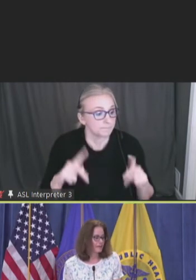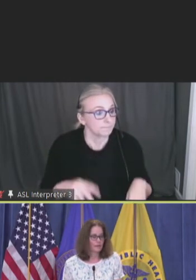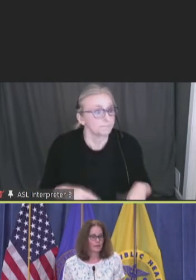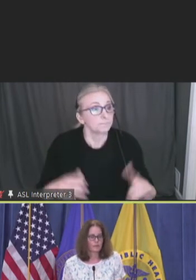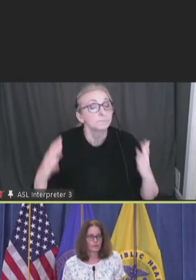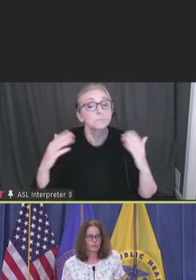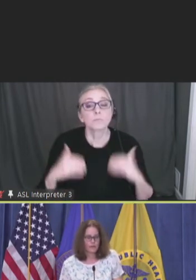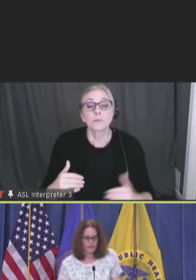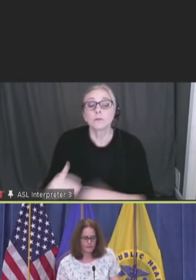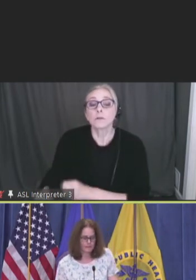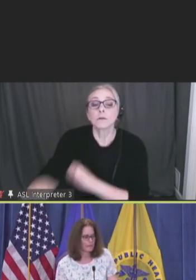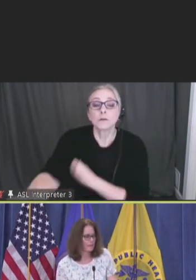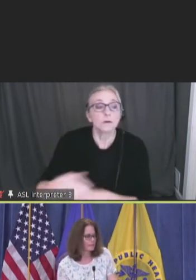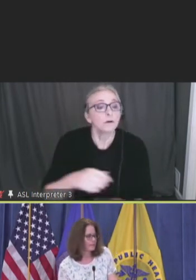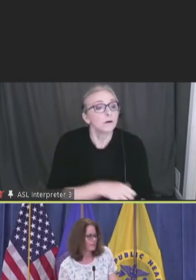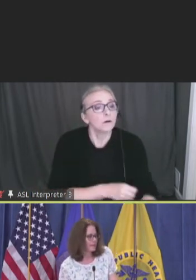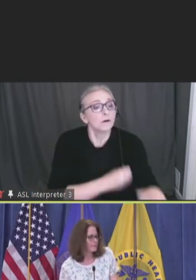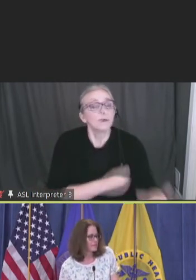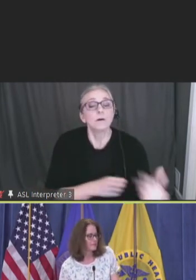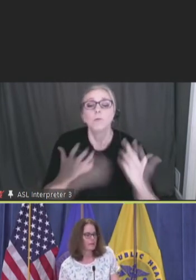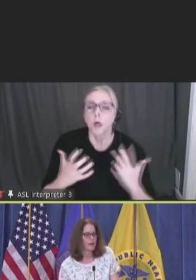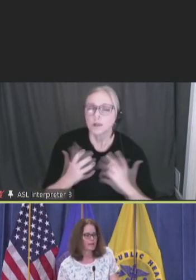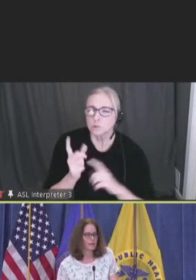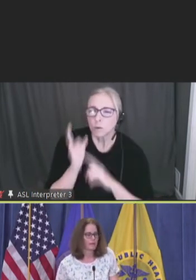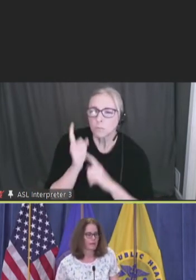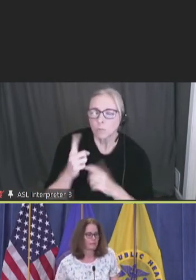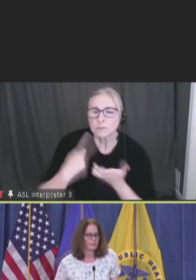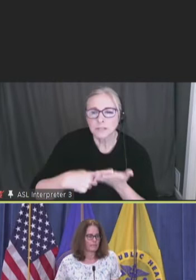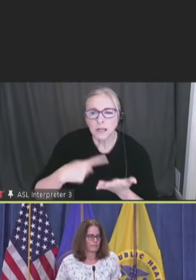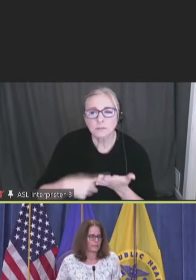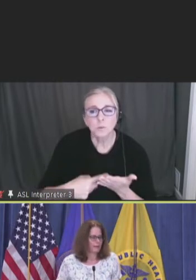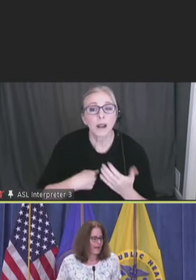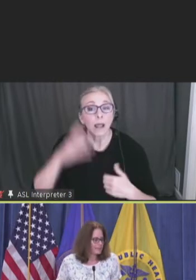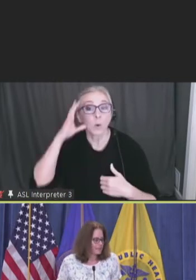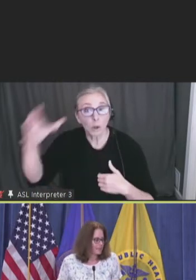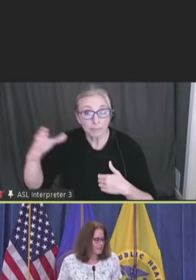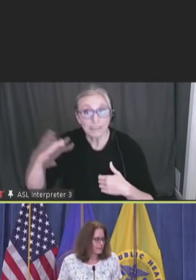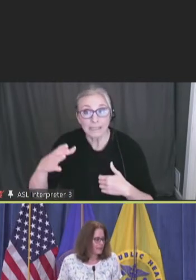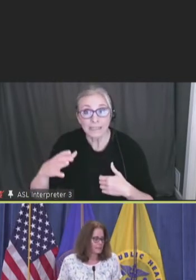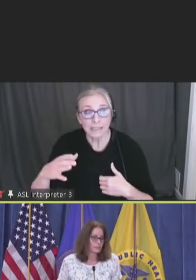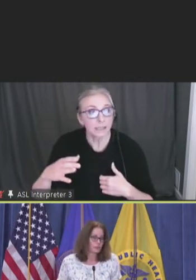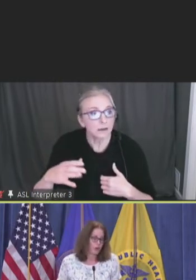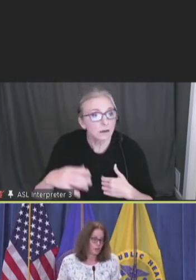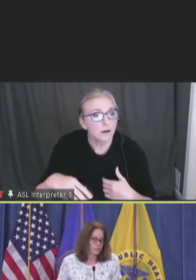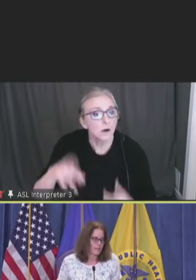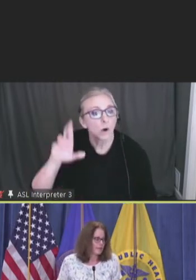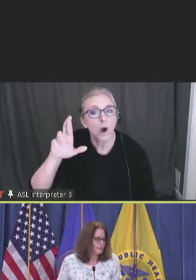So, I'd like to just spend a minute talking about what I will be -- the rapid cycle analysis, or RCA.